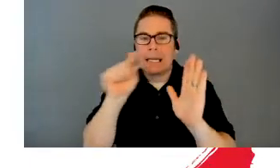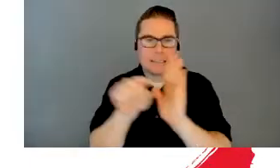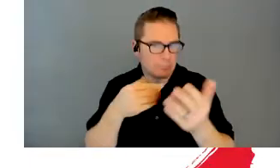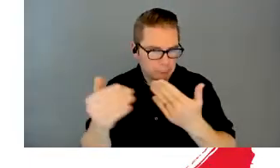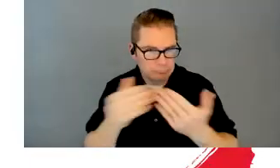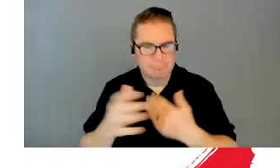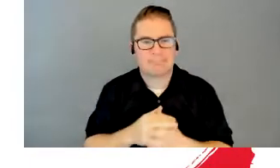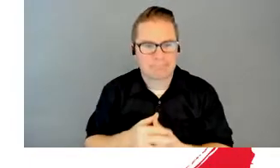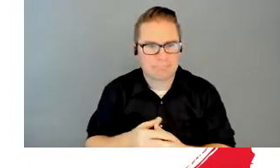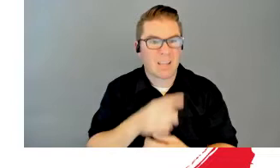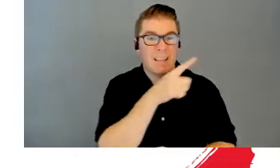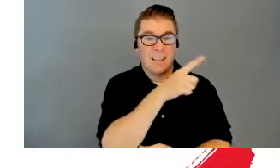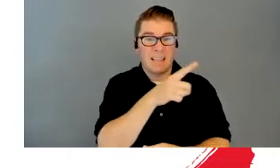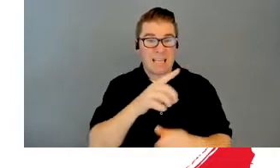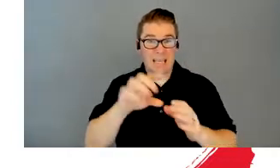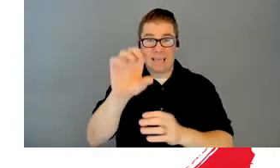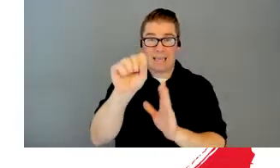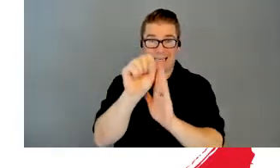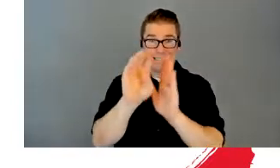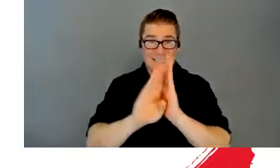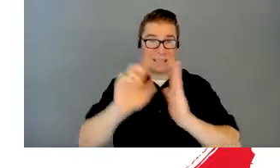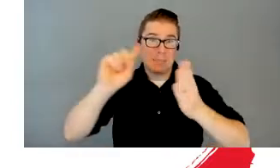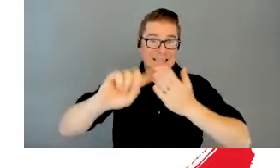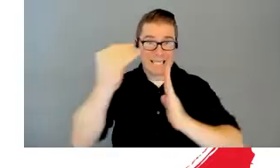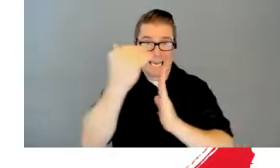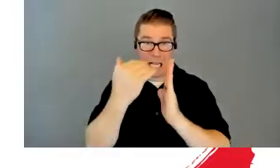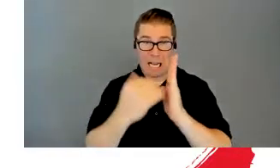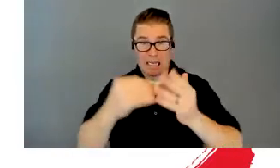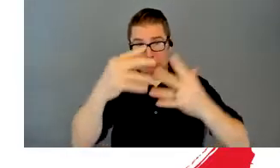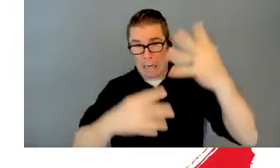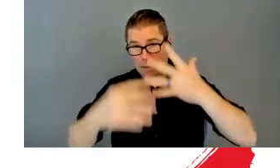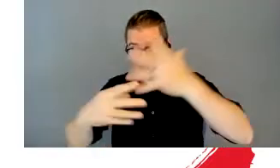this is the syllabus checklist that is being referred to